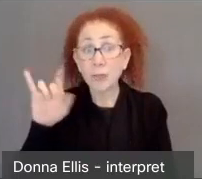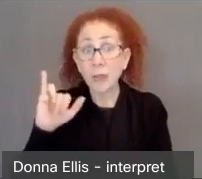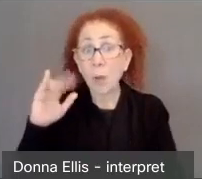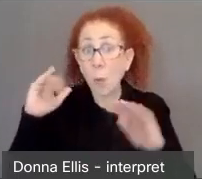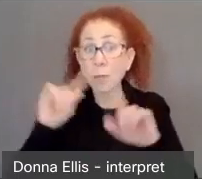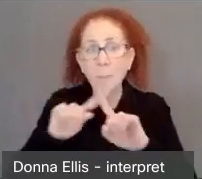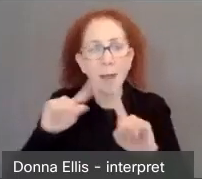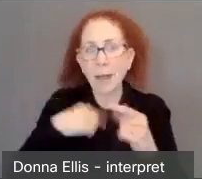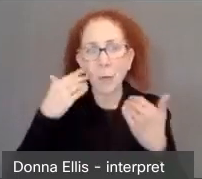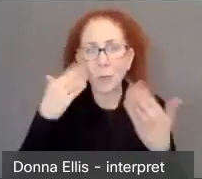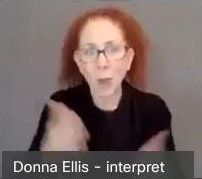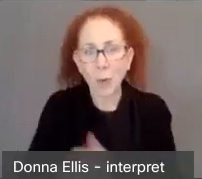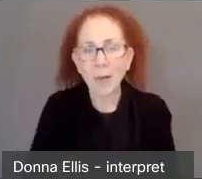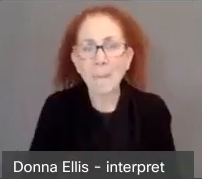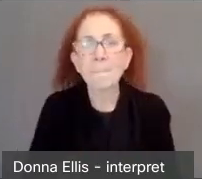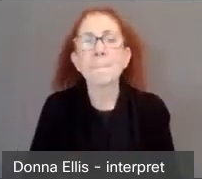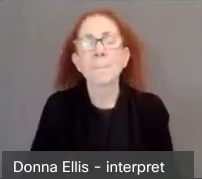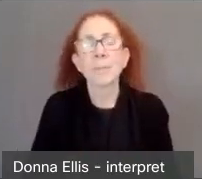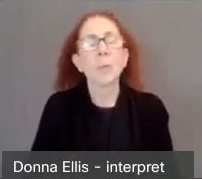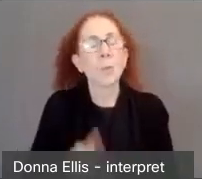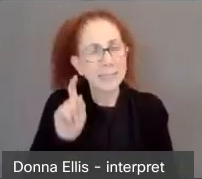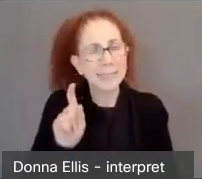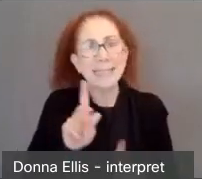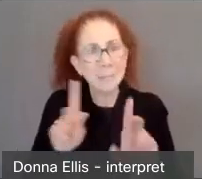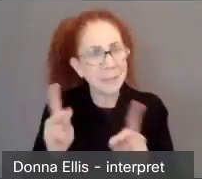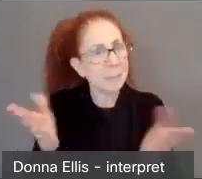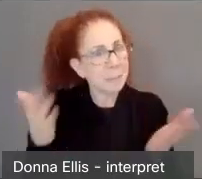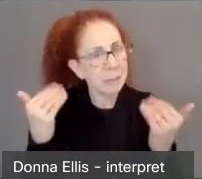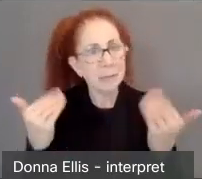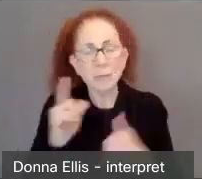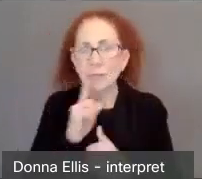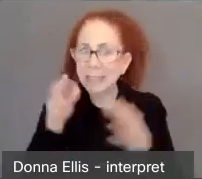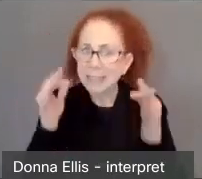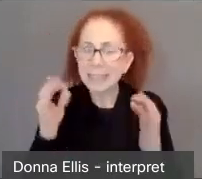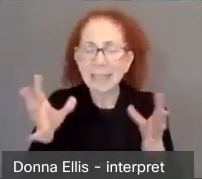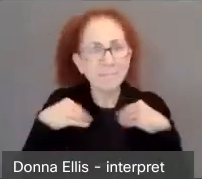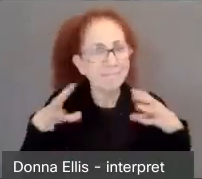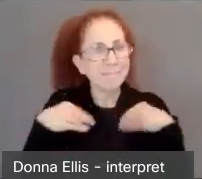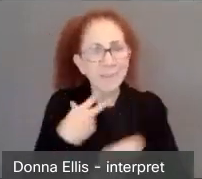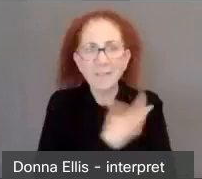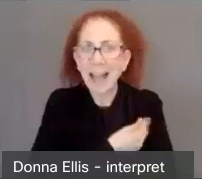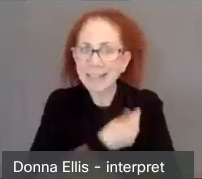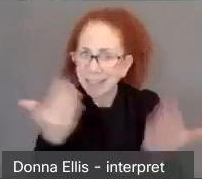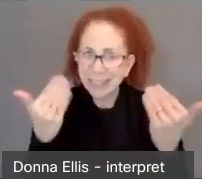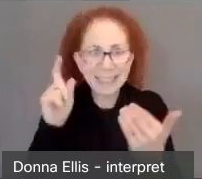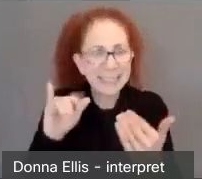We are going to need people to really decide to get vaccinated if we're going to get there by then.